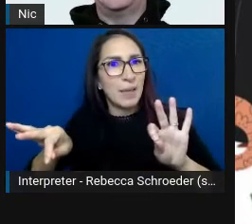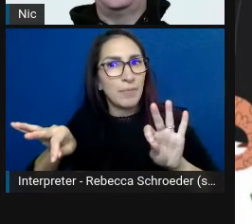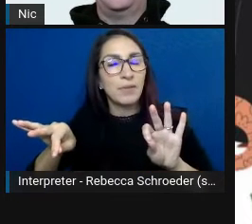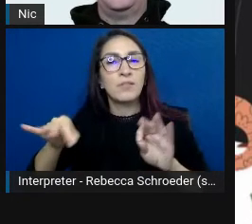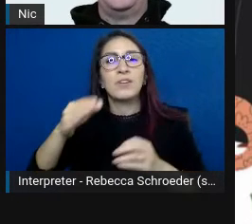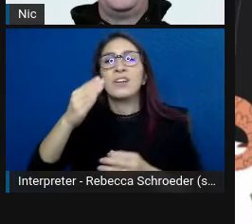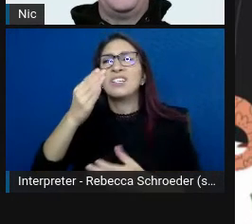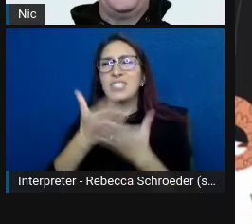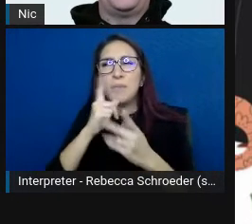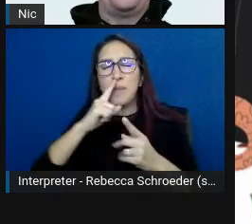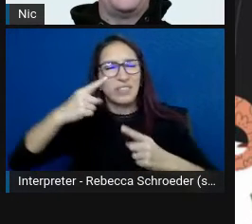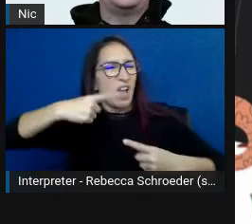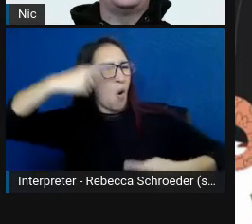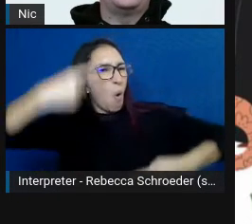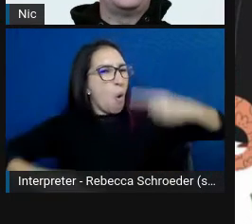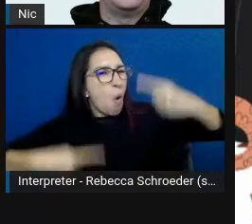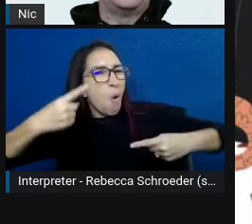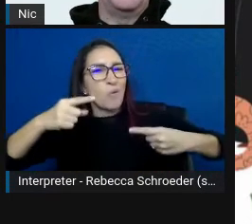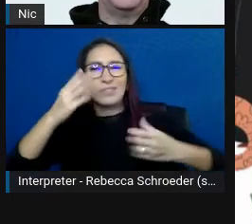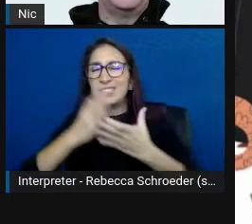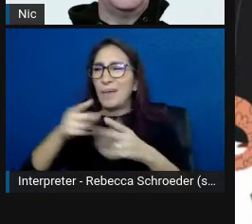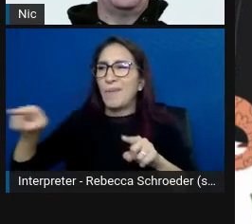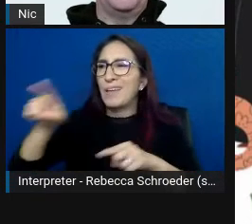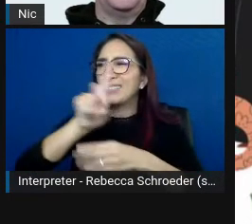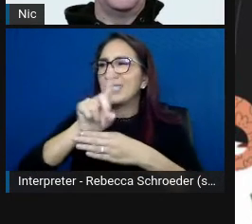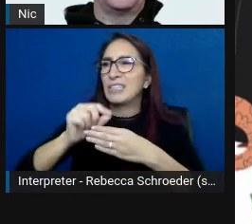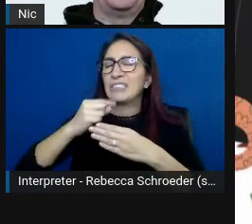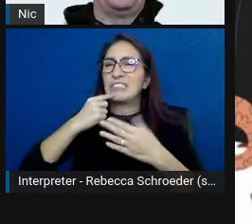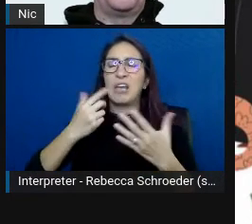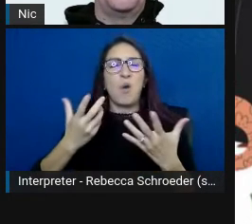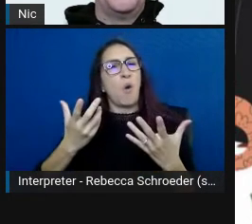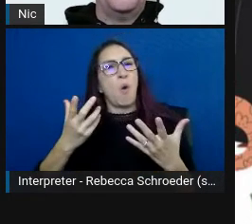that it raises the disability experience.